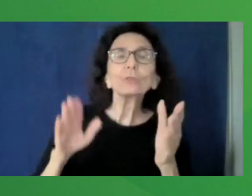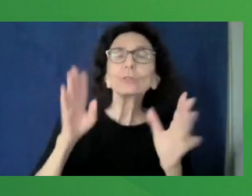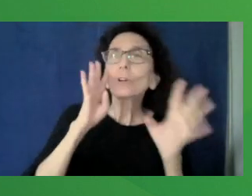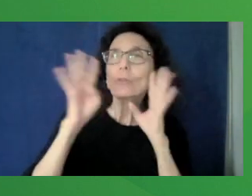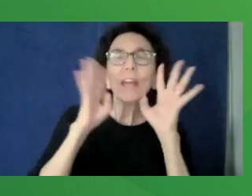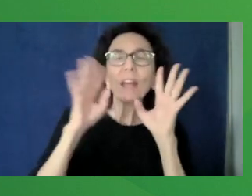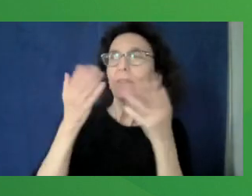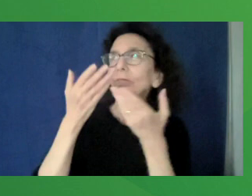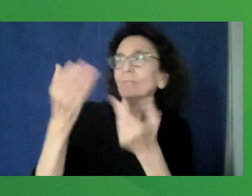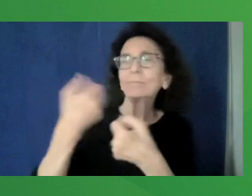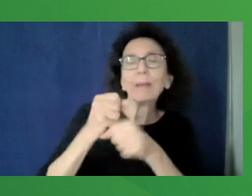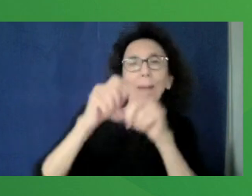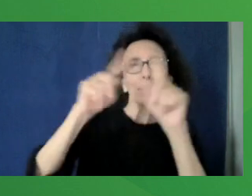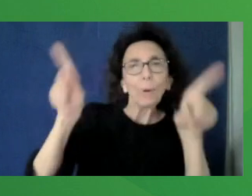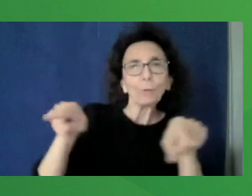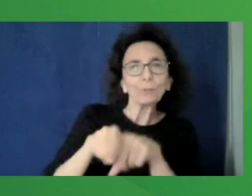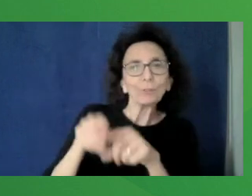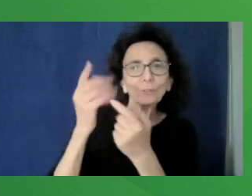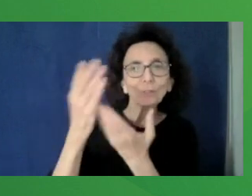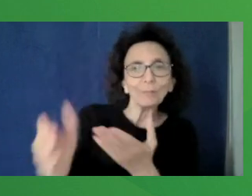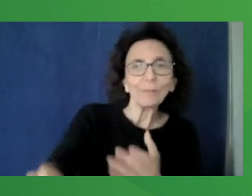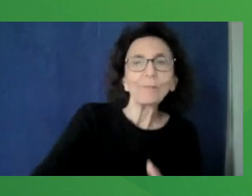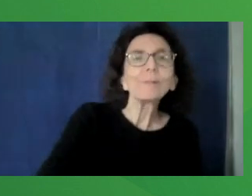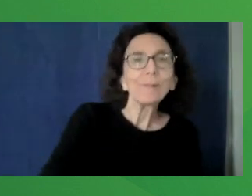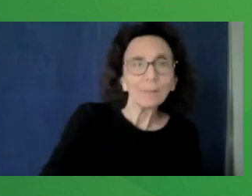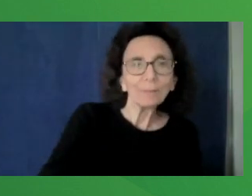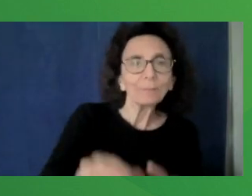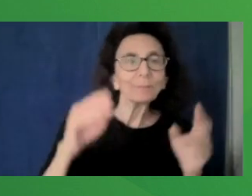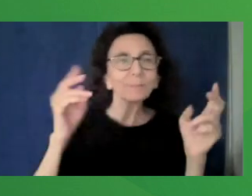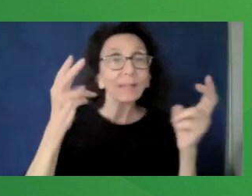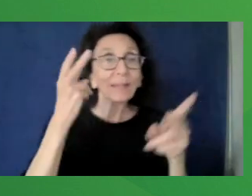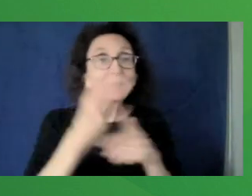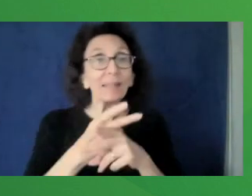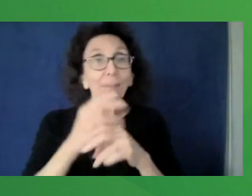they came up with these, keep our earth green and clean, as you see on the left. They have